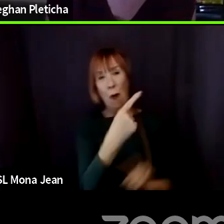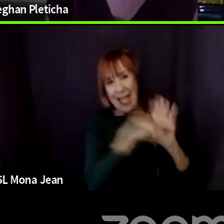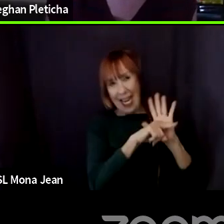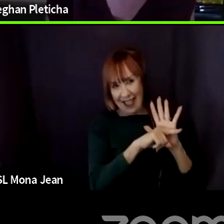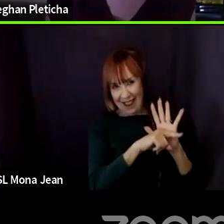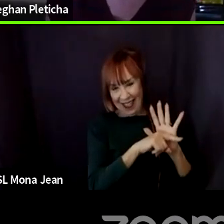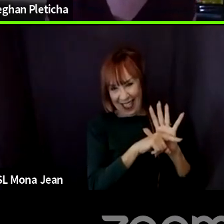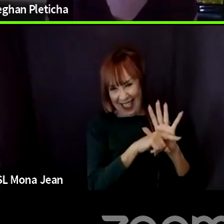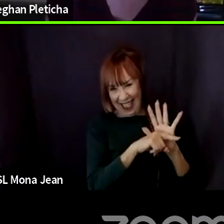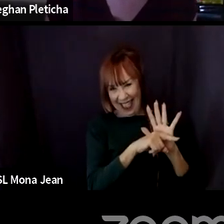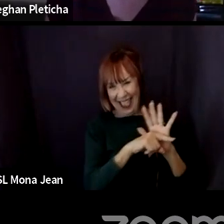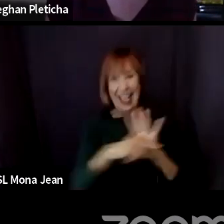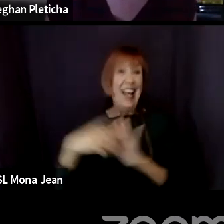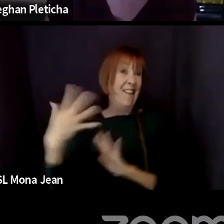It is more of sensitive.